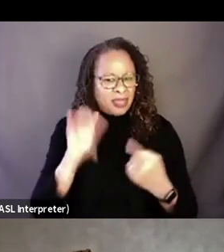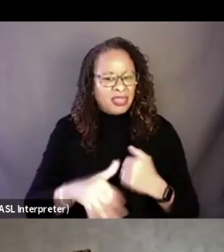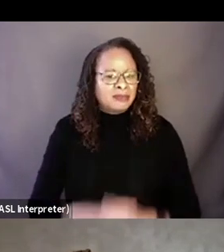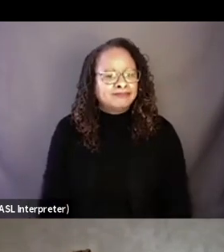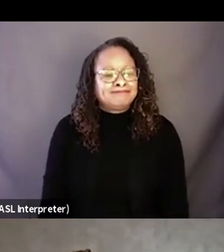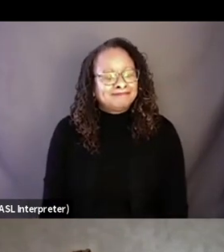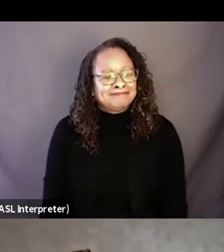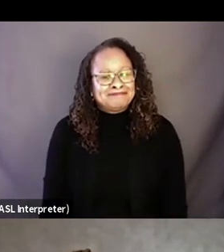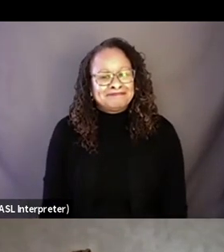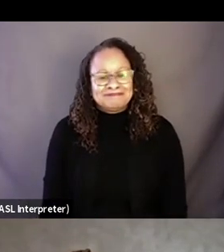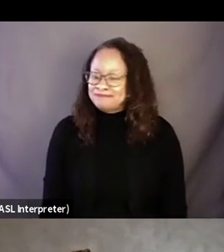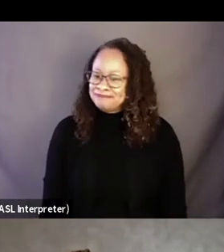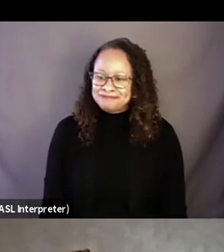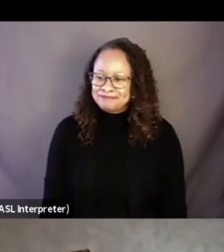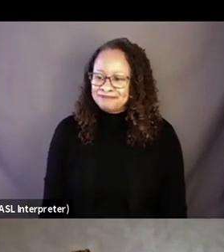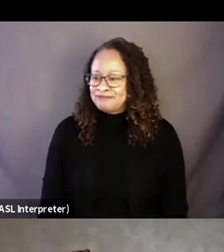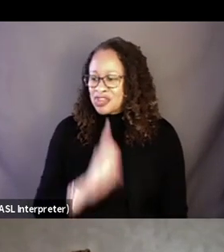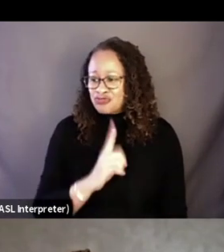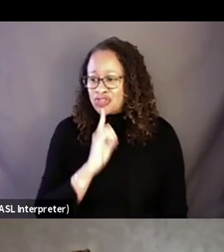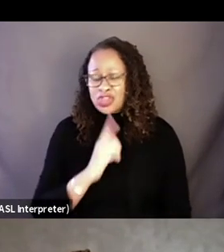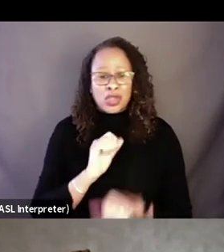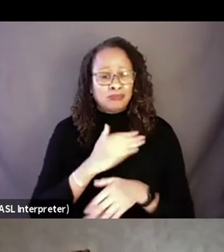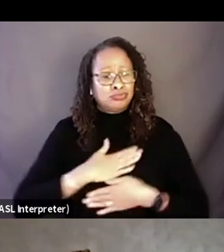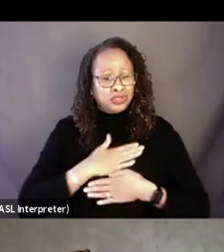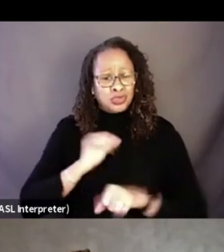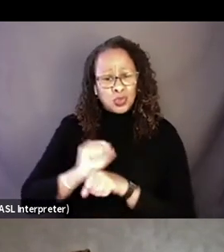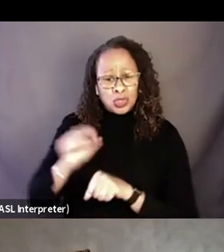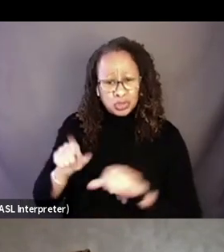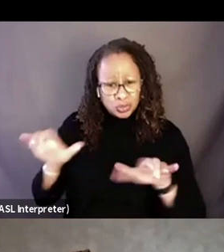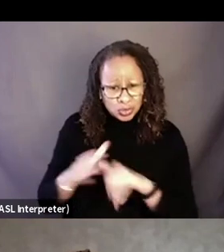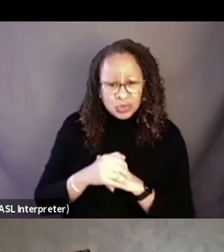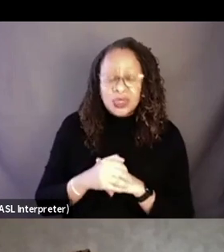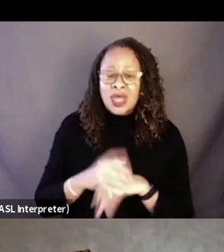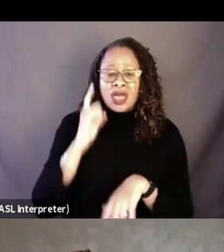Well, I know I really appreciate the work you do and the thought you put into it.